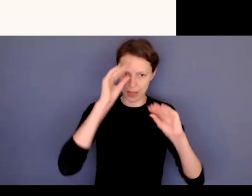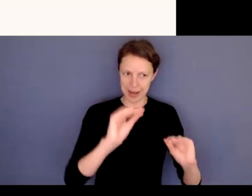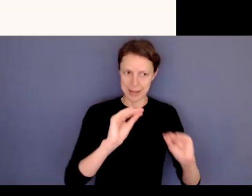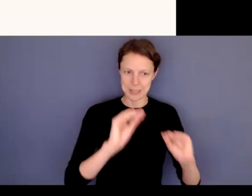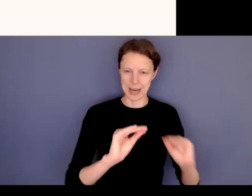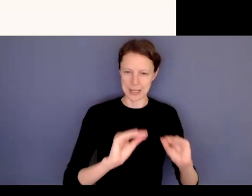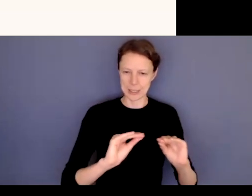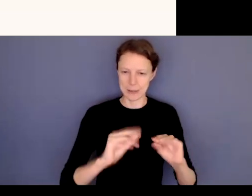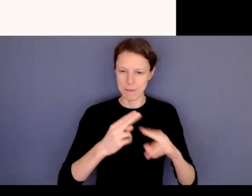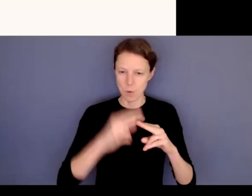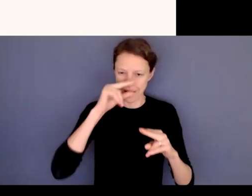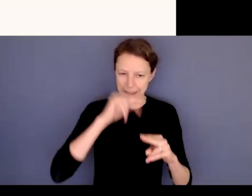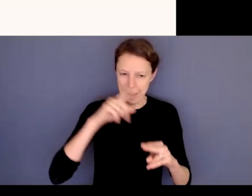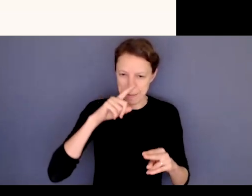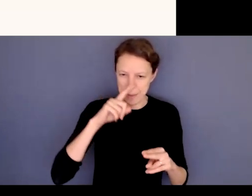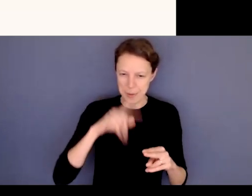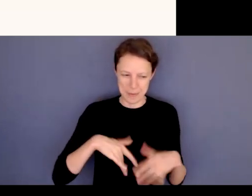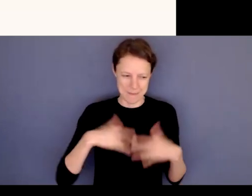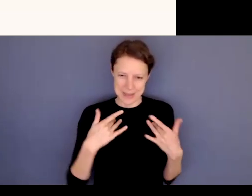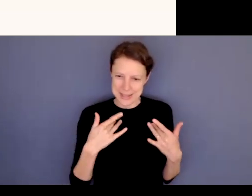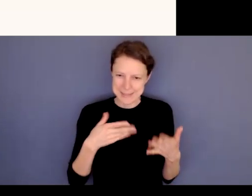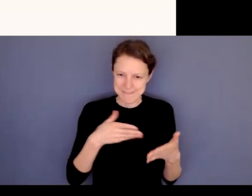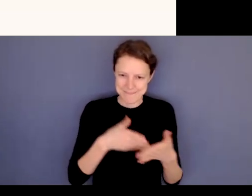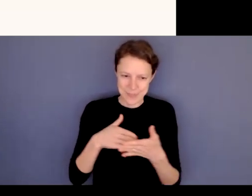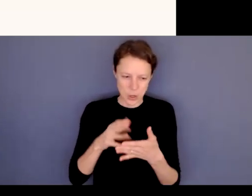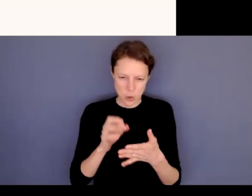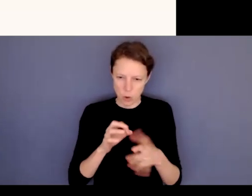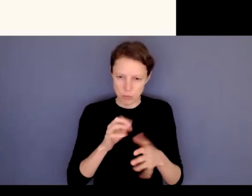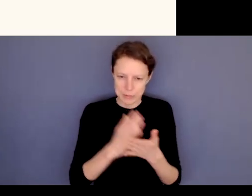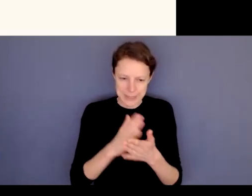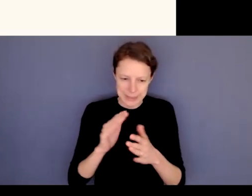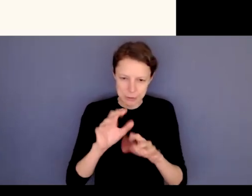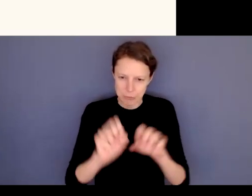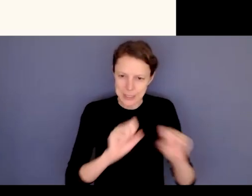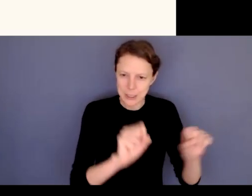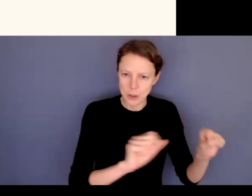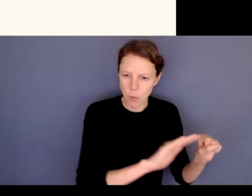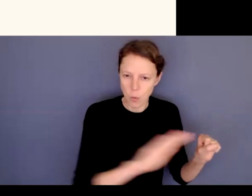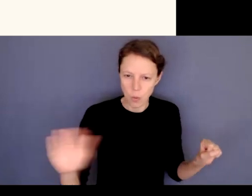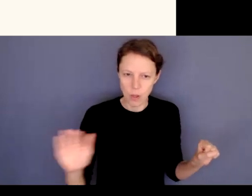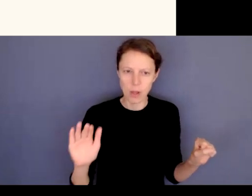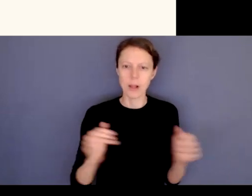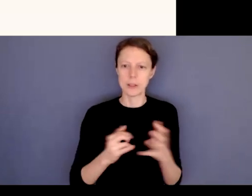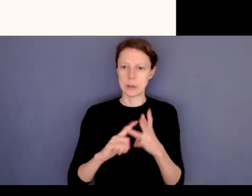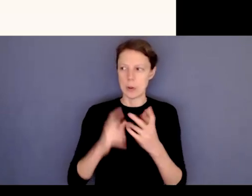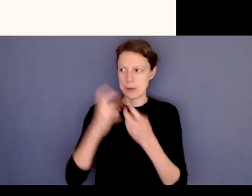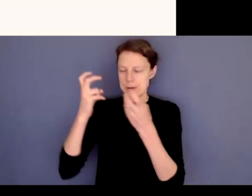as many young people as we could, and we were curious about social media, and so we sought a VLF grant to increase our